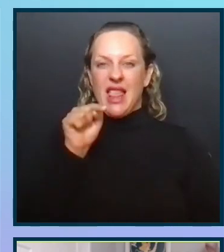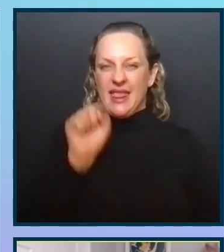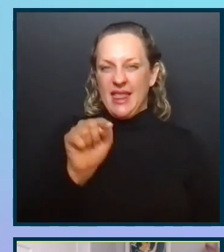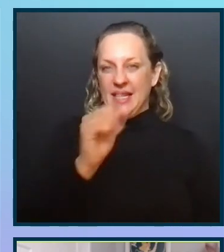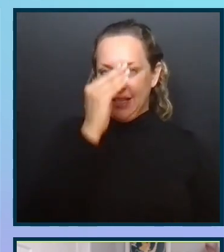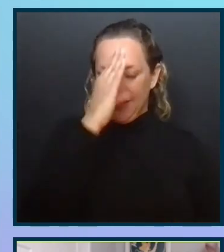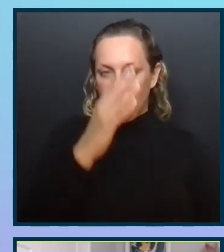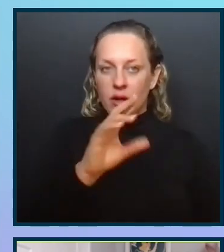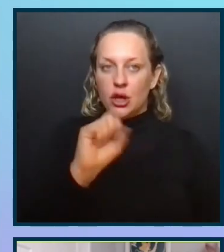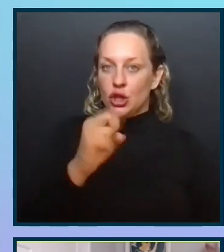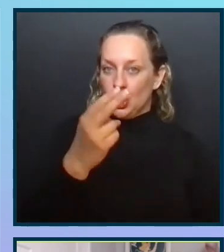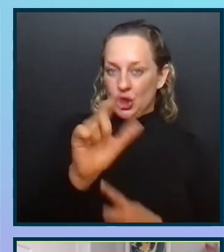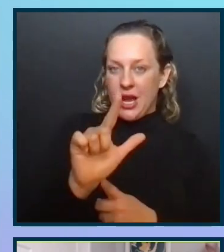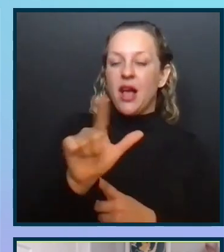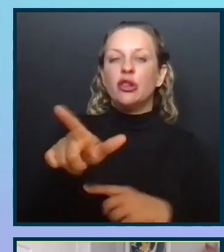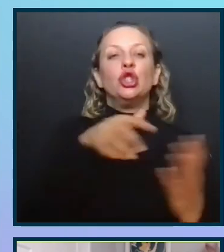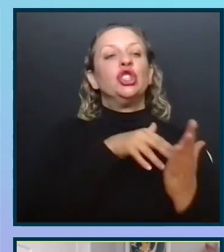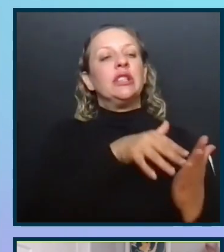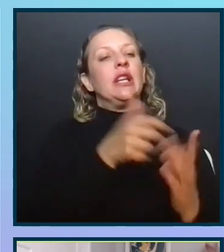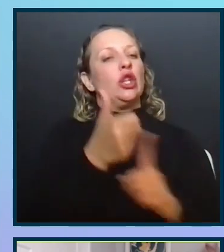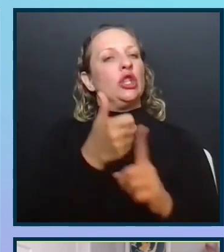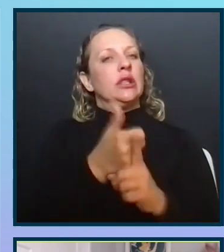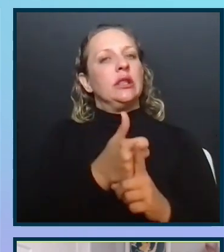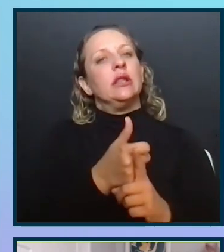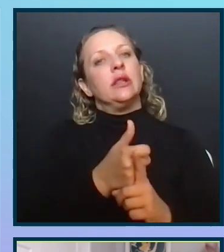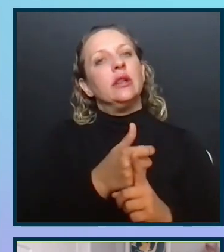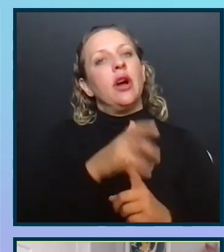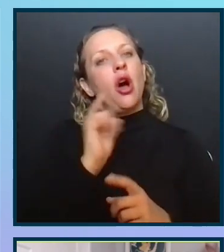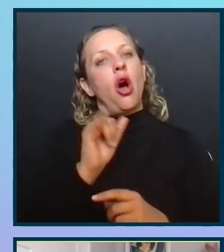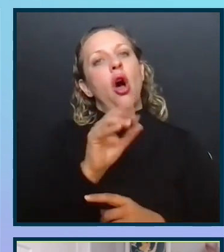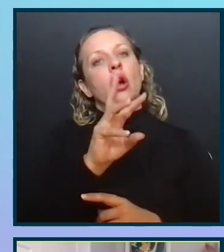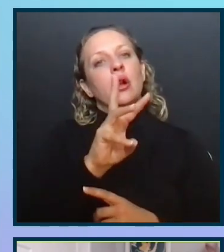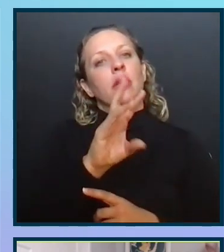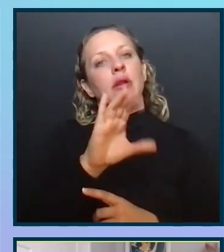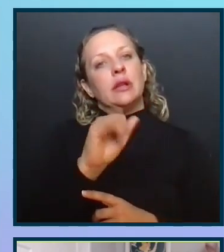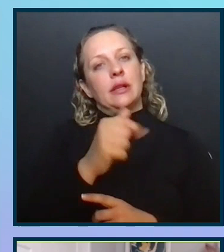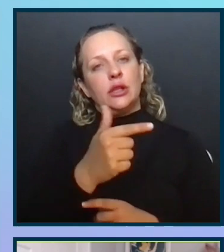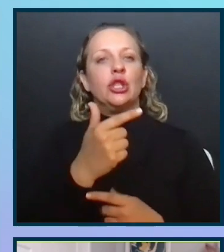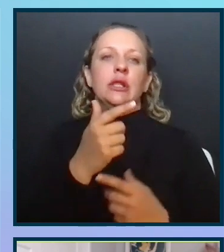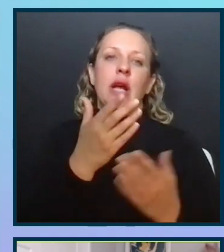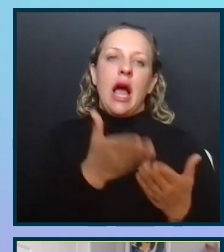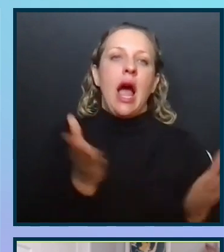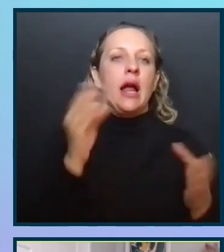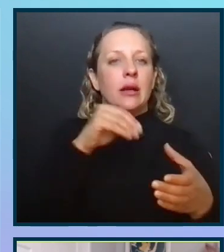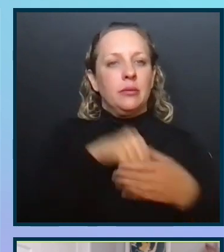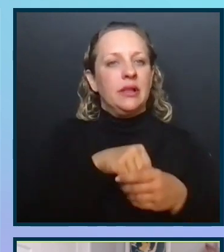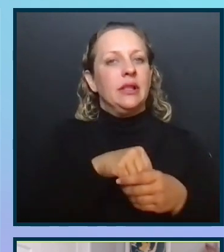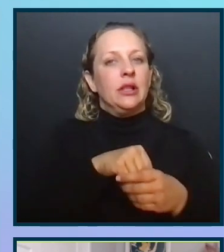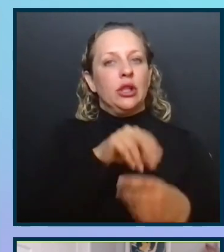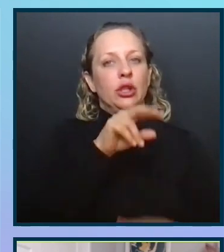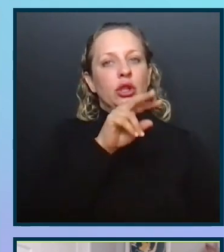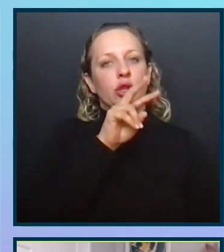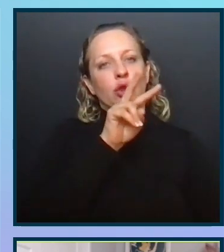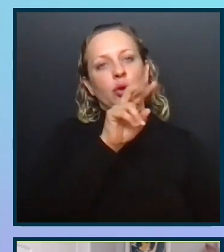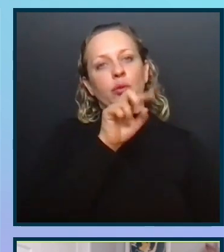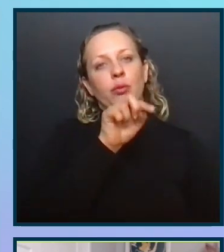Shell thought about WCAG items in 2.1, and considered if there was a QA bug